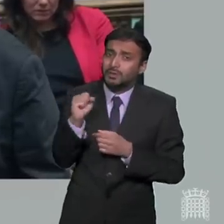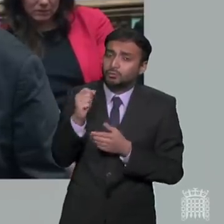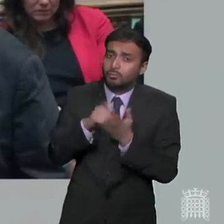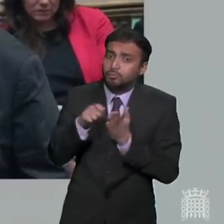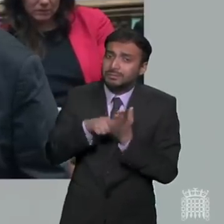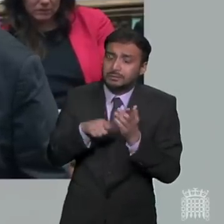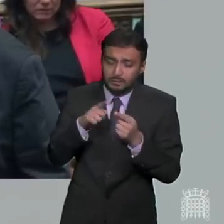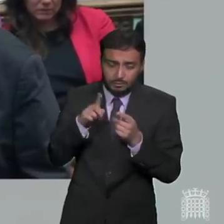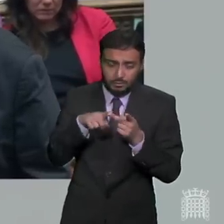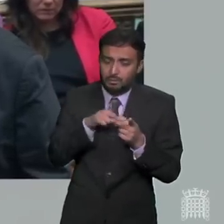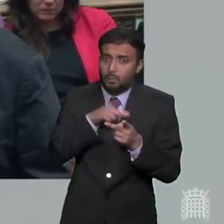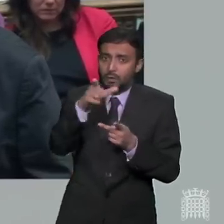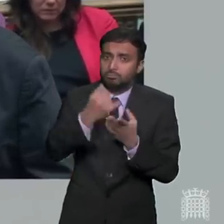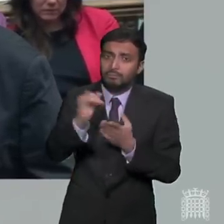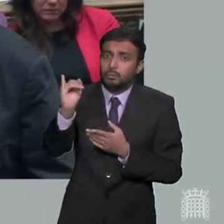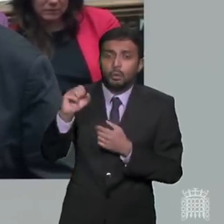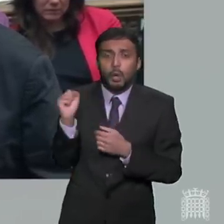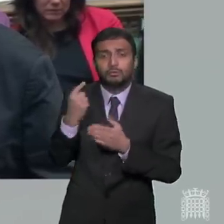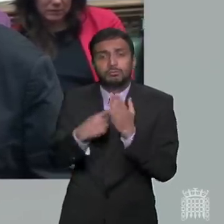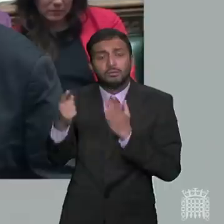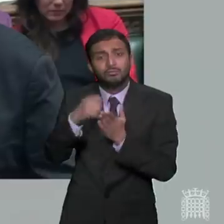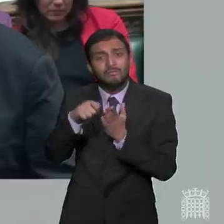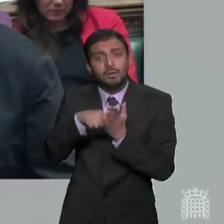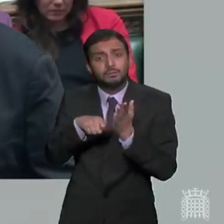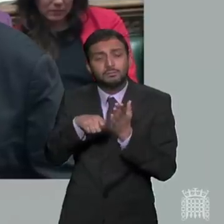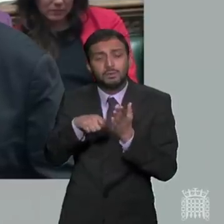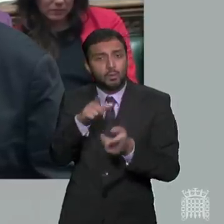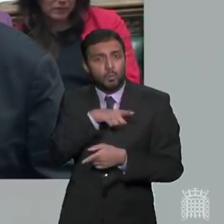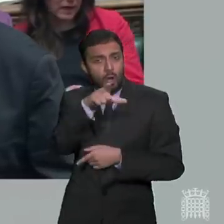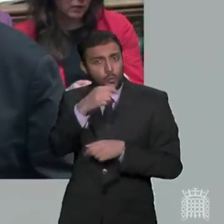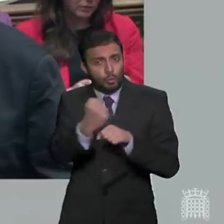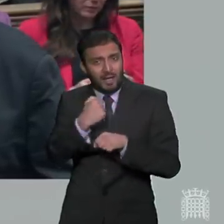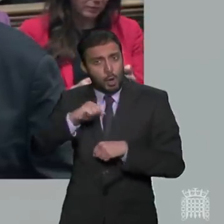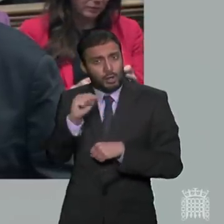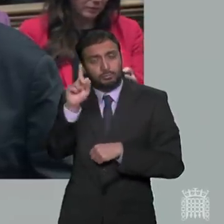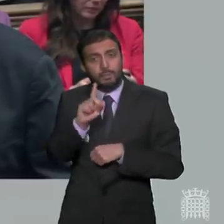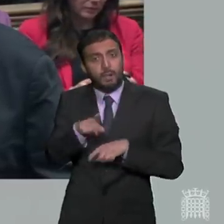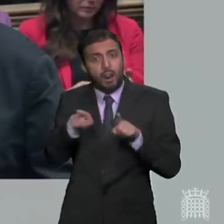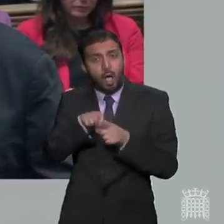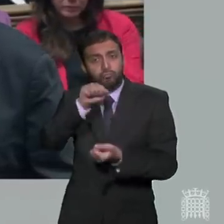referendum and keep us shackled and imprisoned in this involuntary and unequal Union against